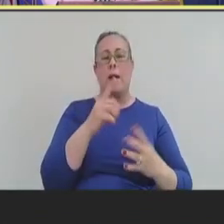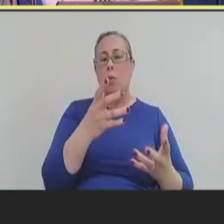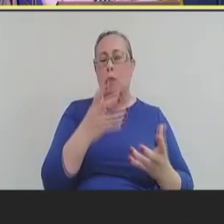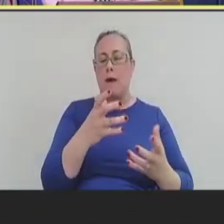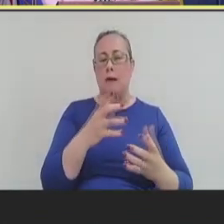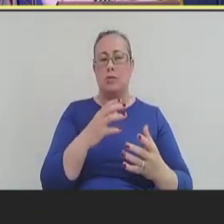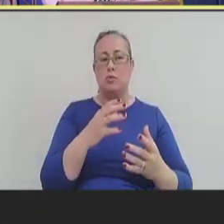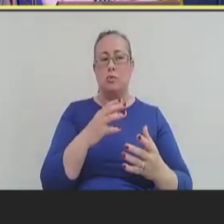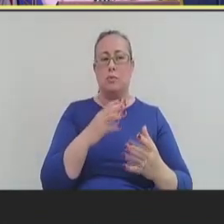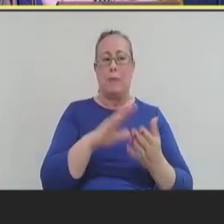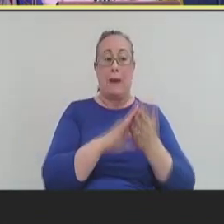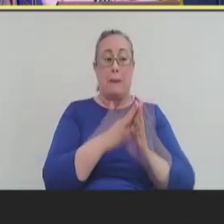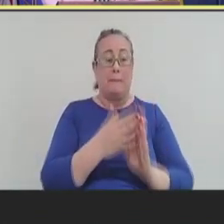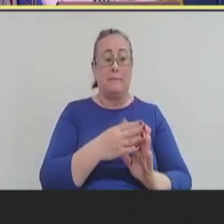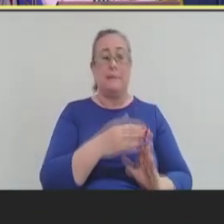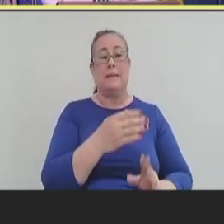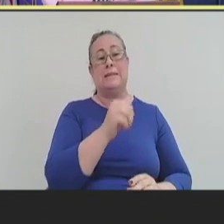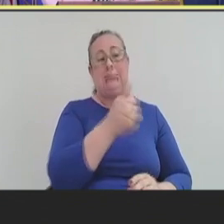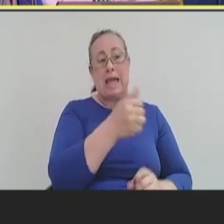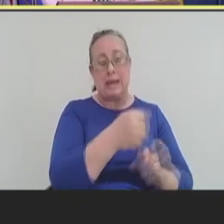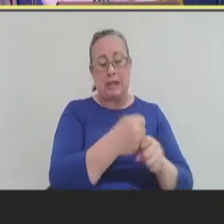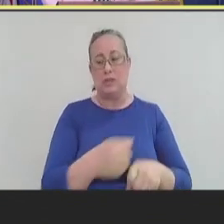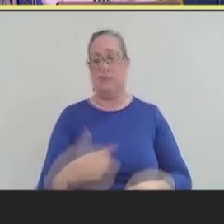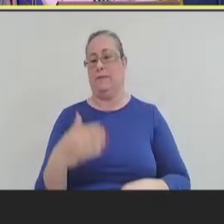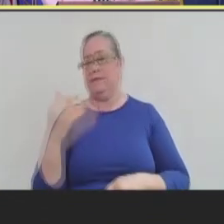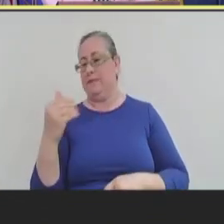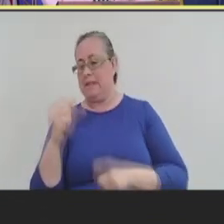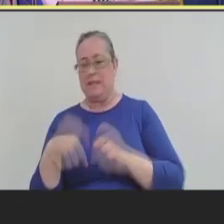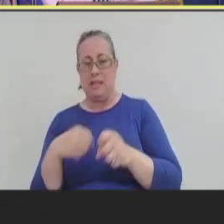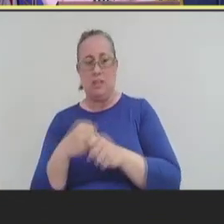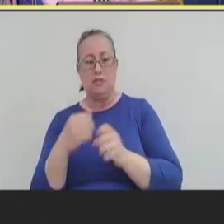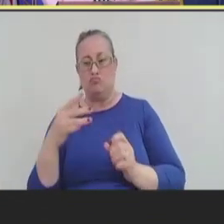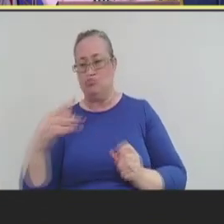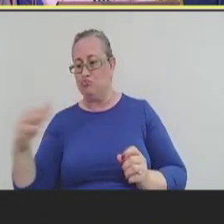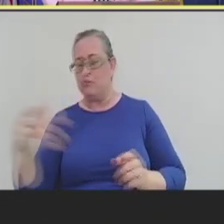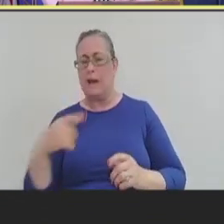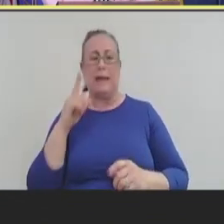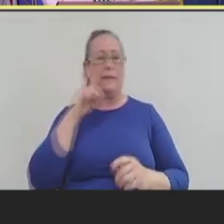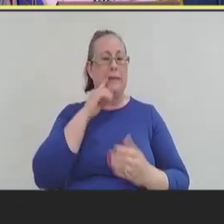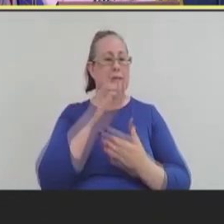are really some key strategic discussions that need to happen so that we can define